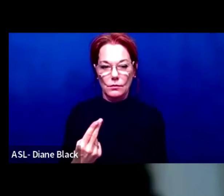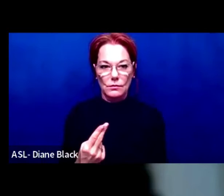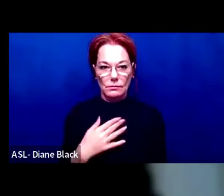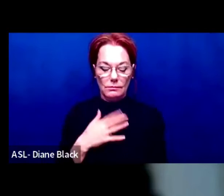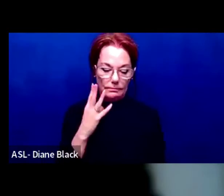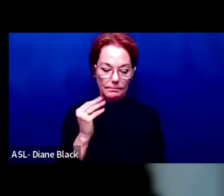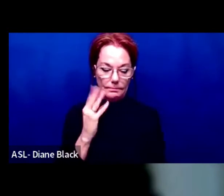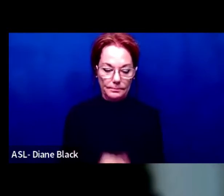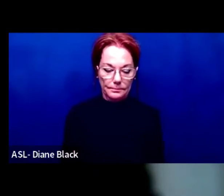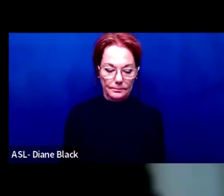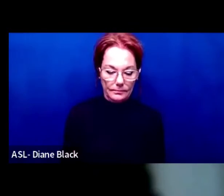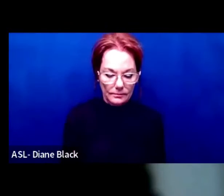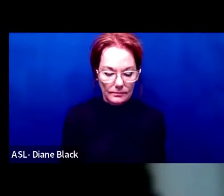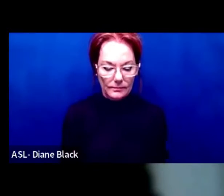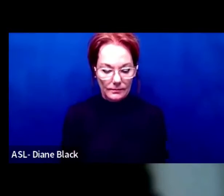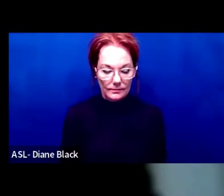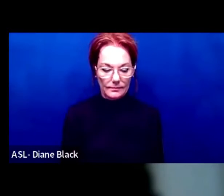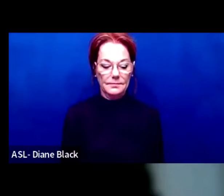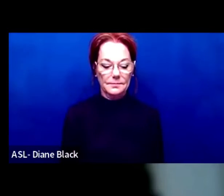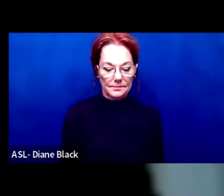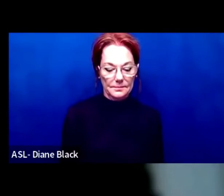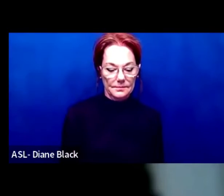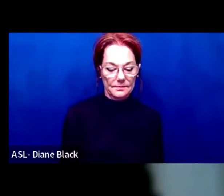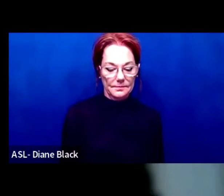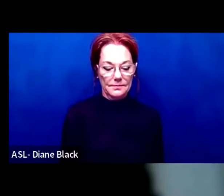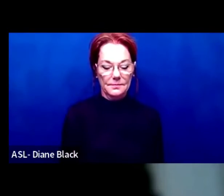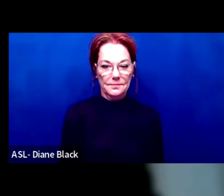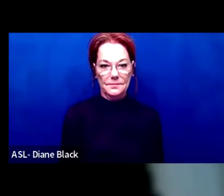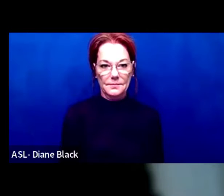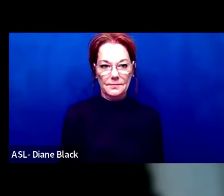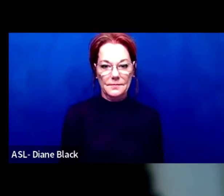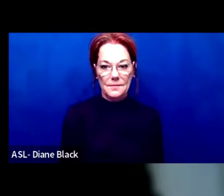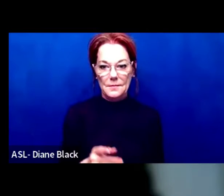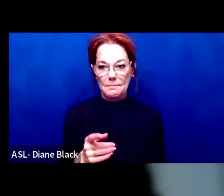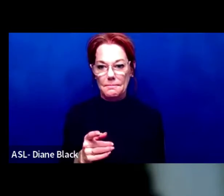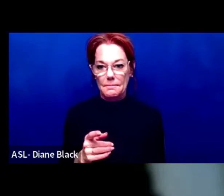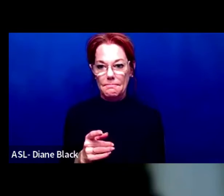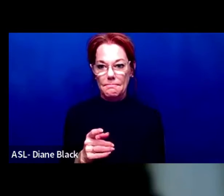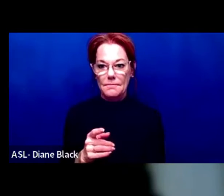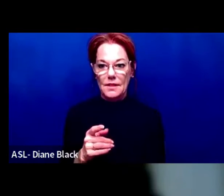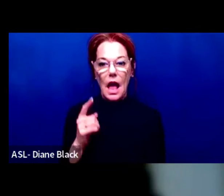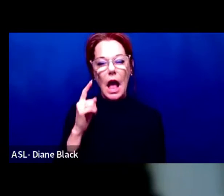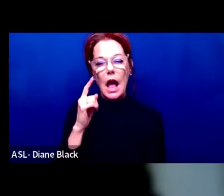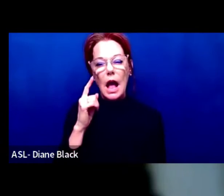Megan Davidson: So a couple of ideas that that I think, you know, you could explore is where